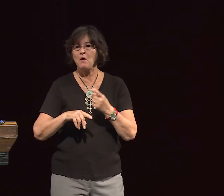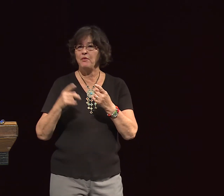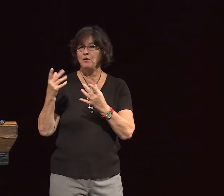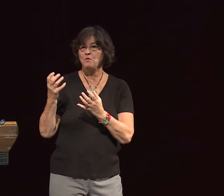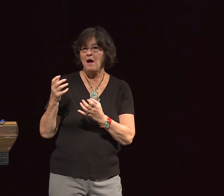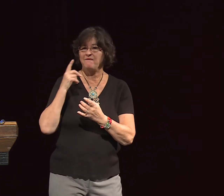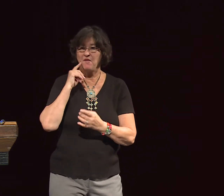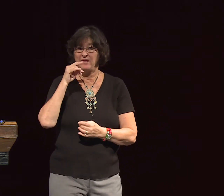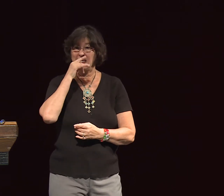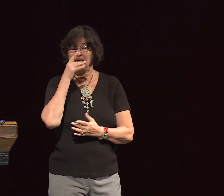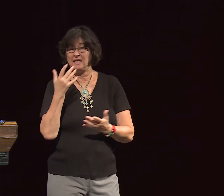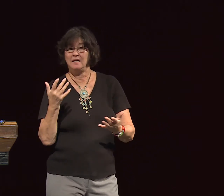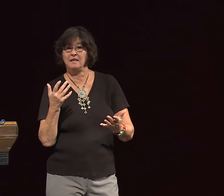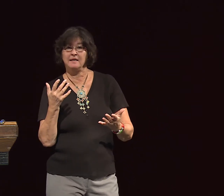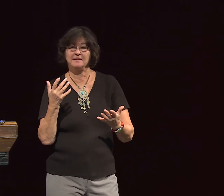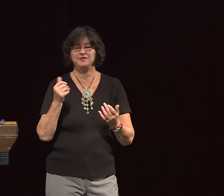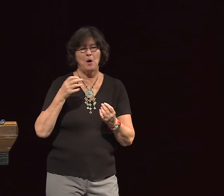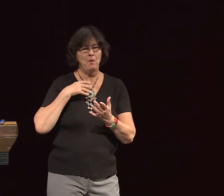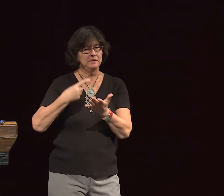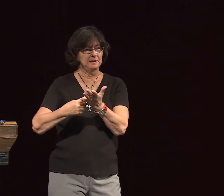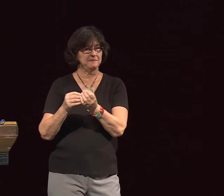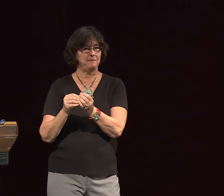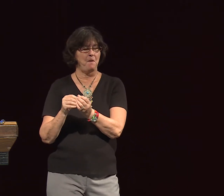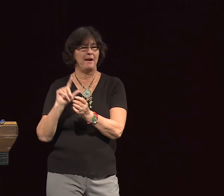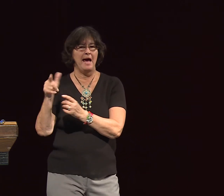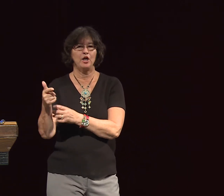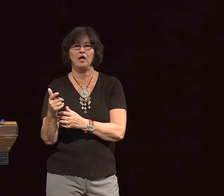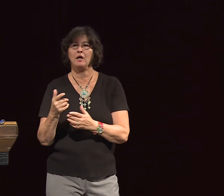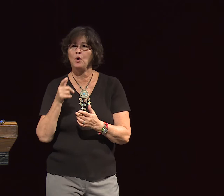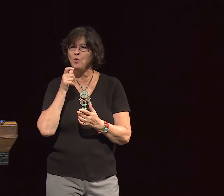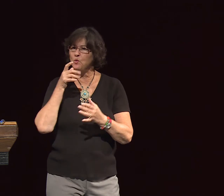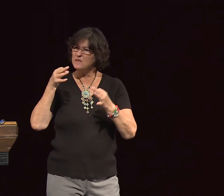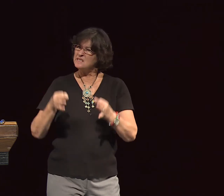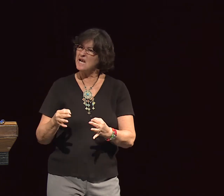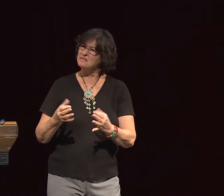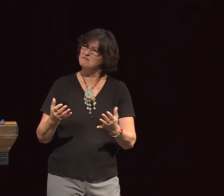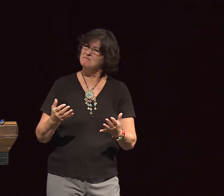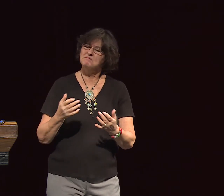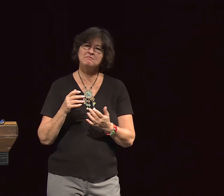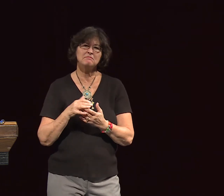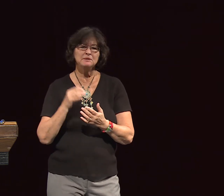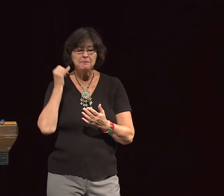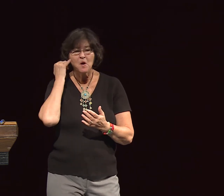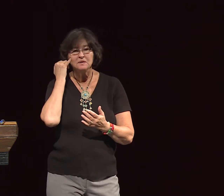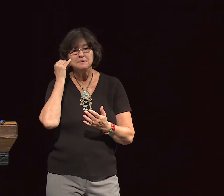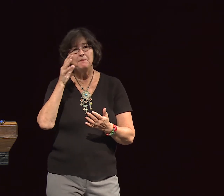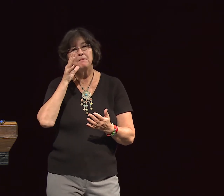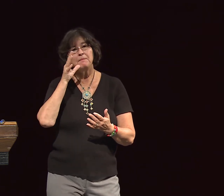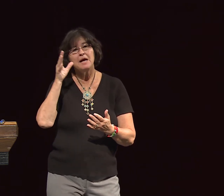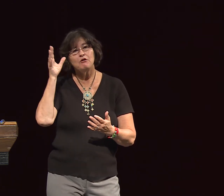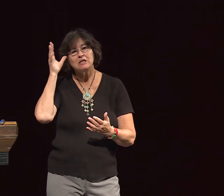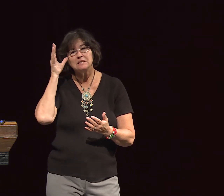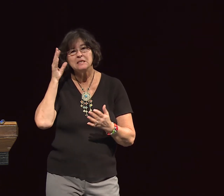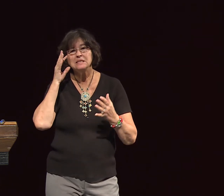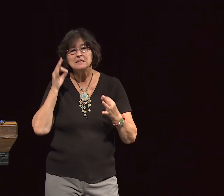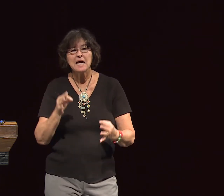and systems are deciding what's best for children. But who decides that?